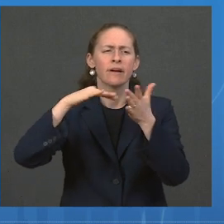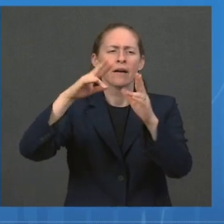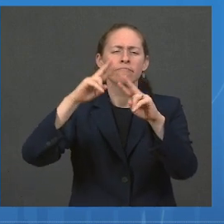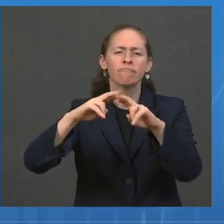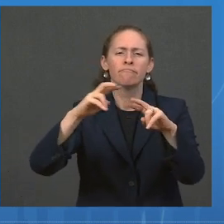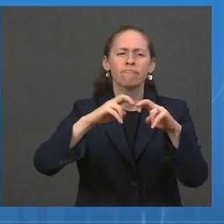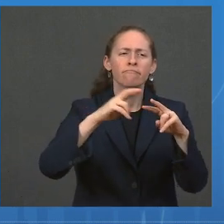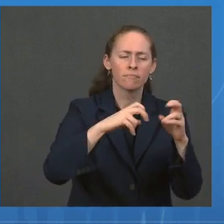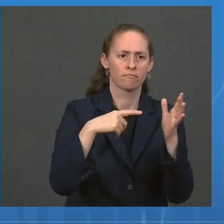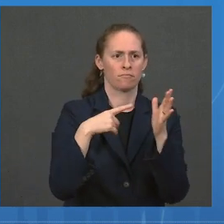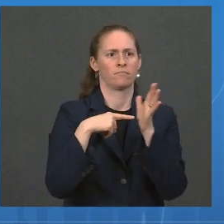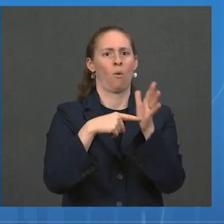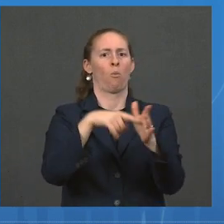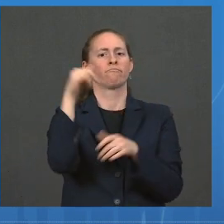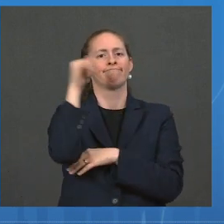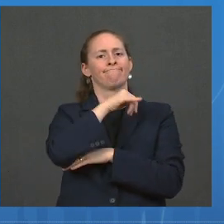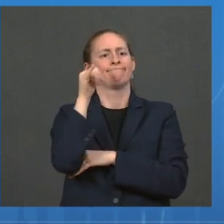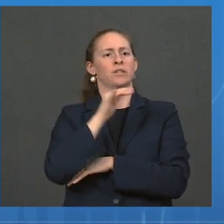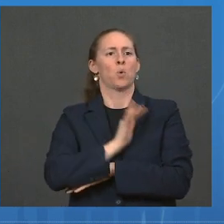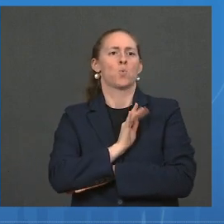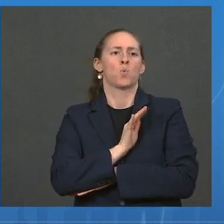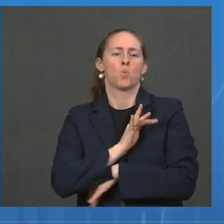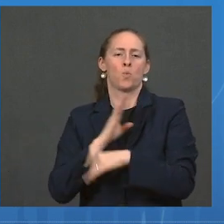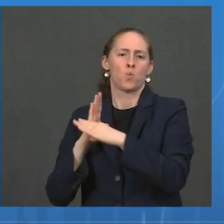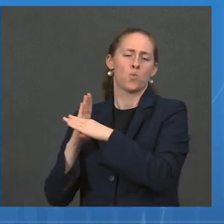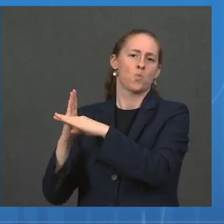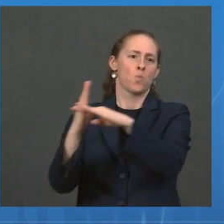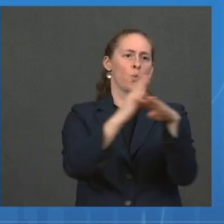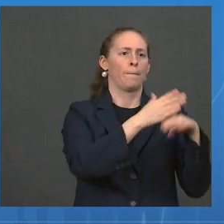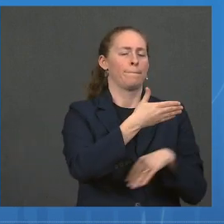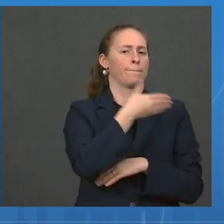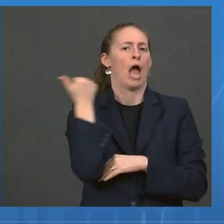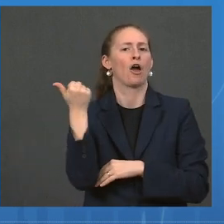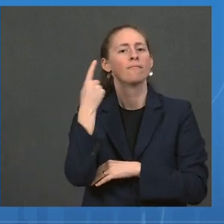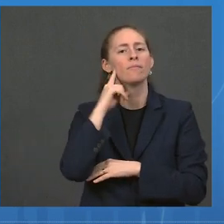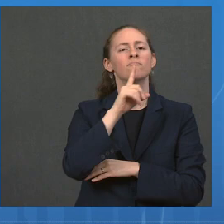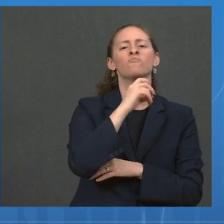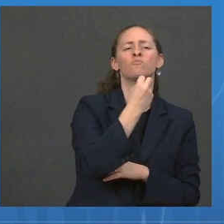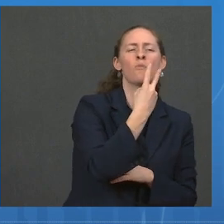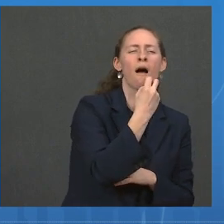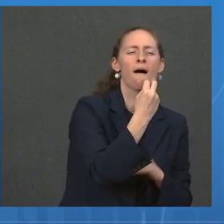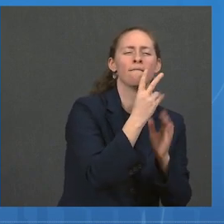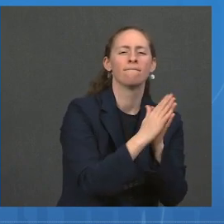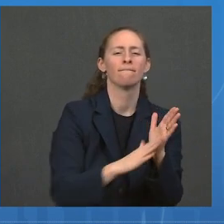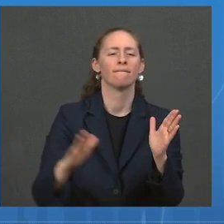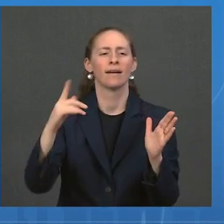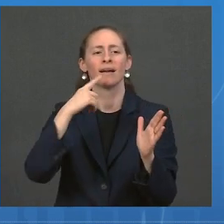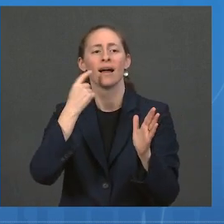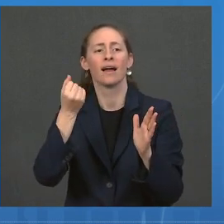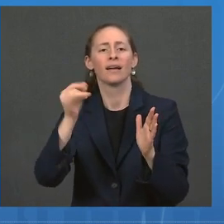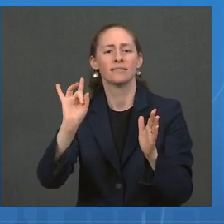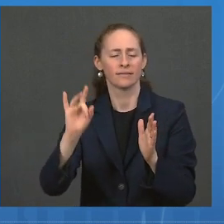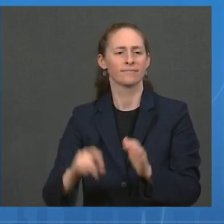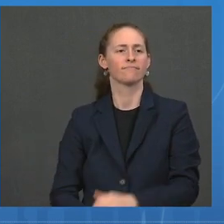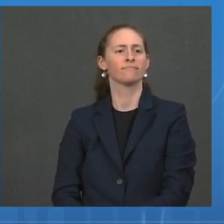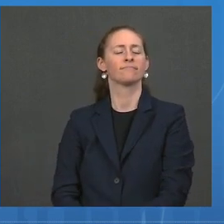for adolescents aged 12 to 18. Our report found that two doses of the Pfizer COVID-19 vaccine